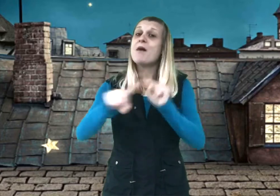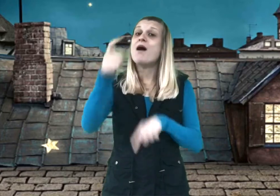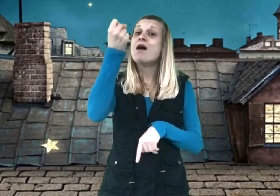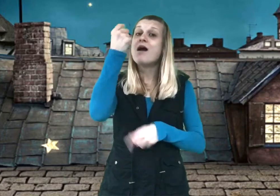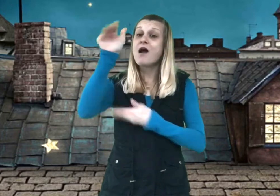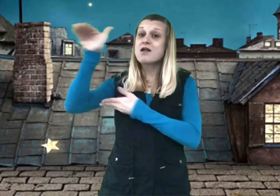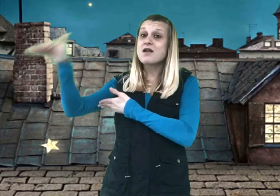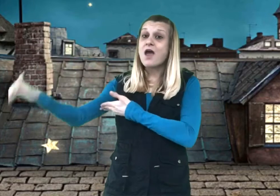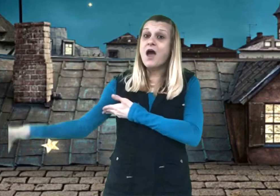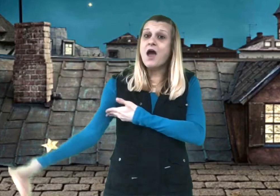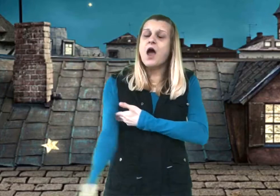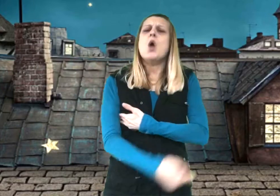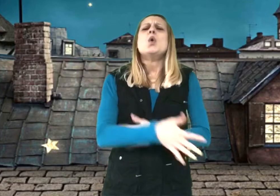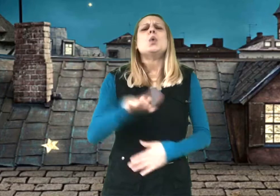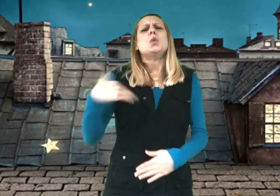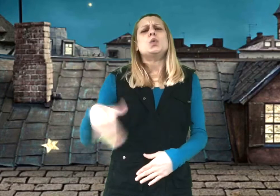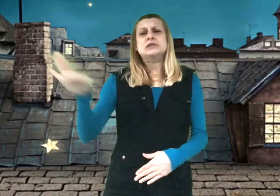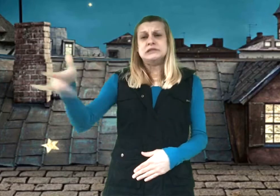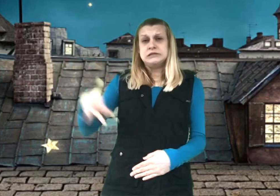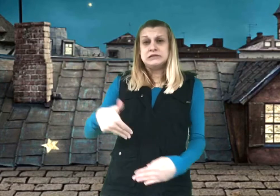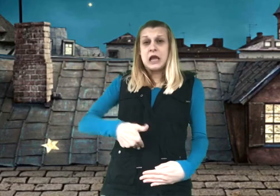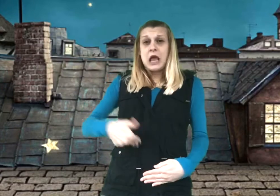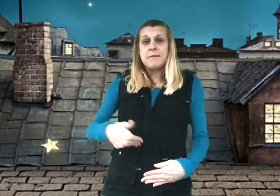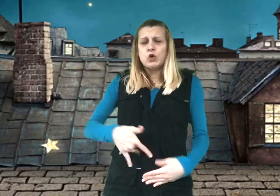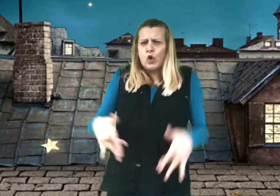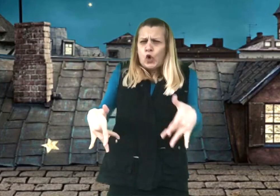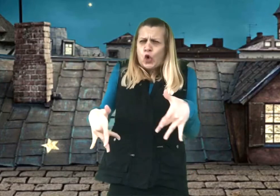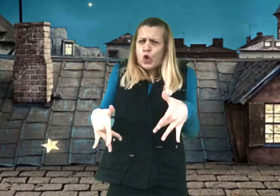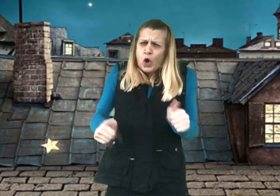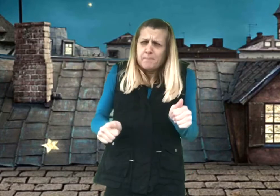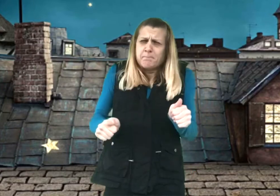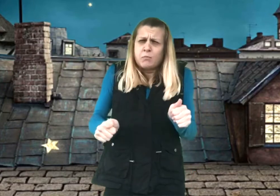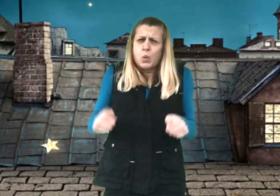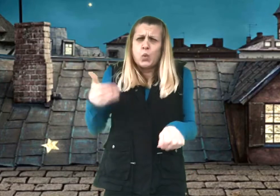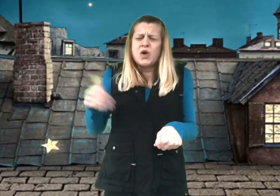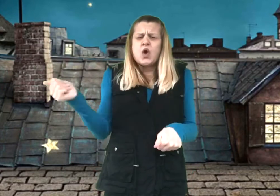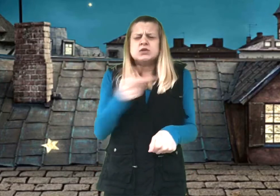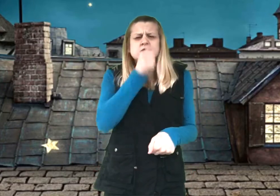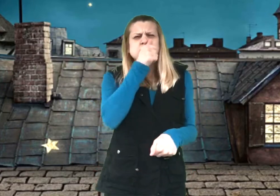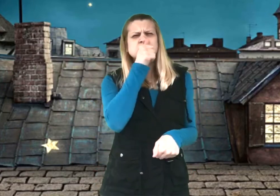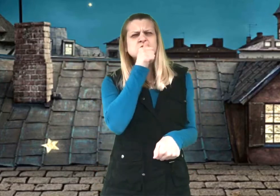but every one of them went about from morning till night with a horrible empty feeling in their tummies.